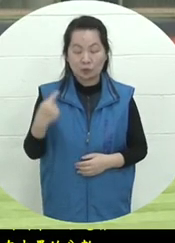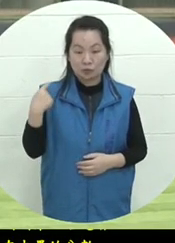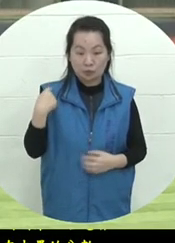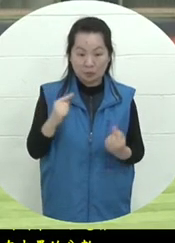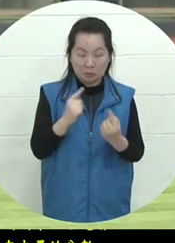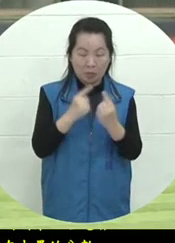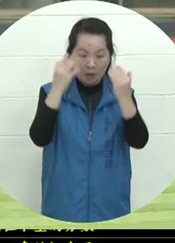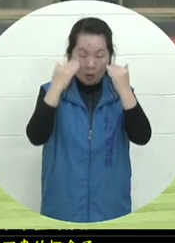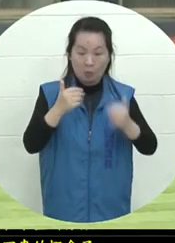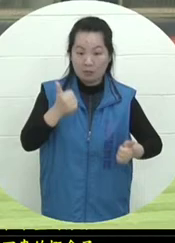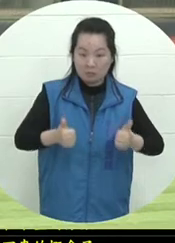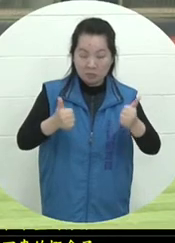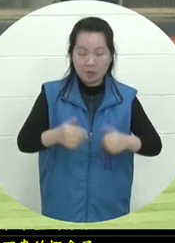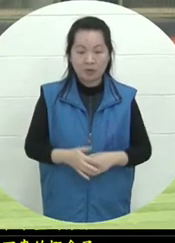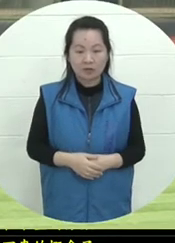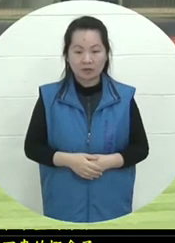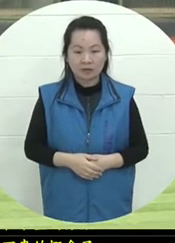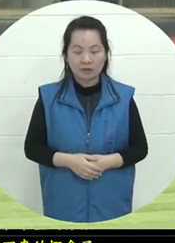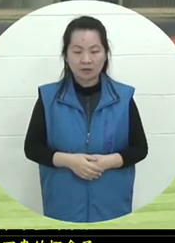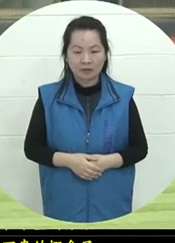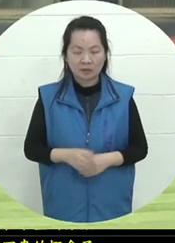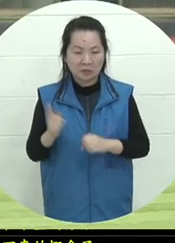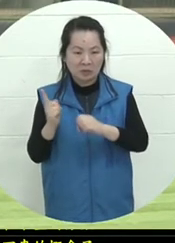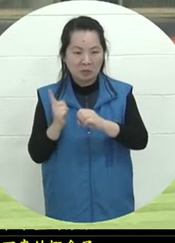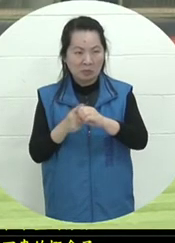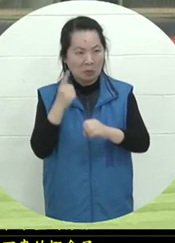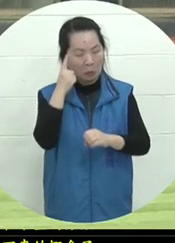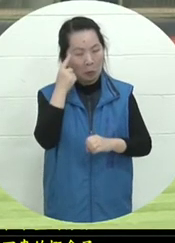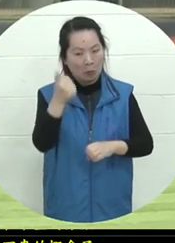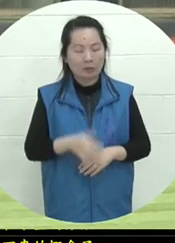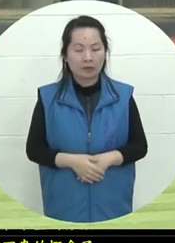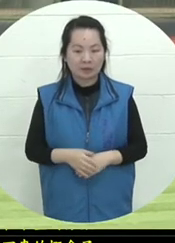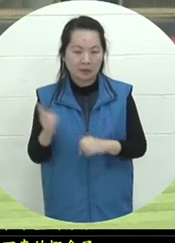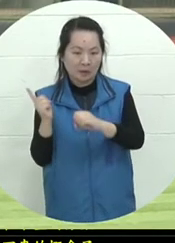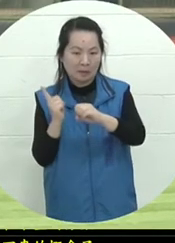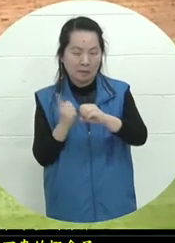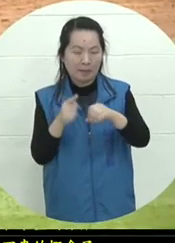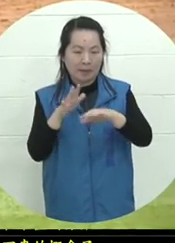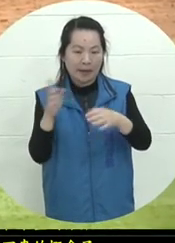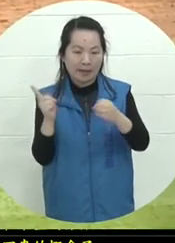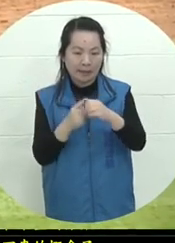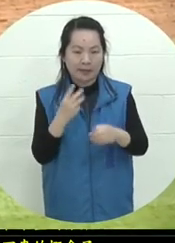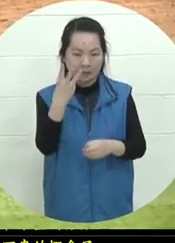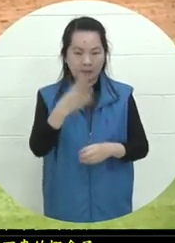My personal touch is very good. I have three hits in a single game, including one three-point hit